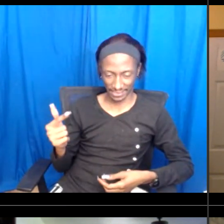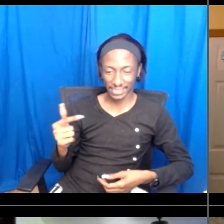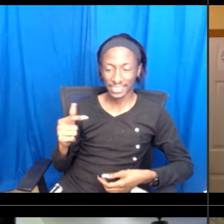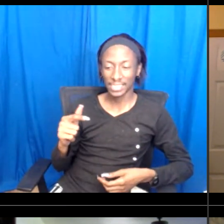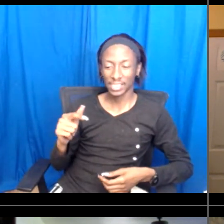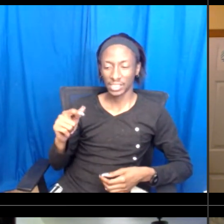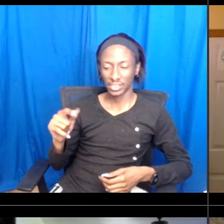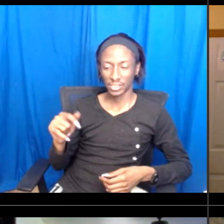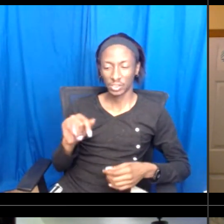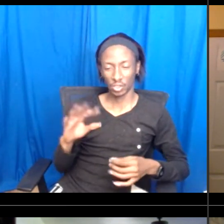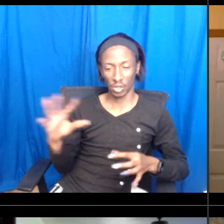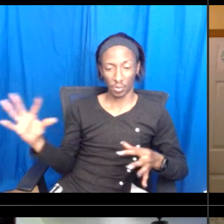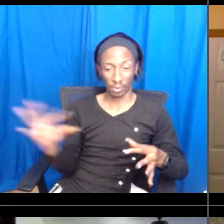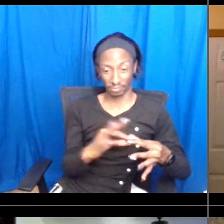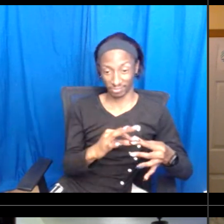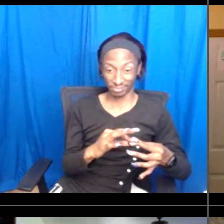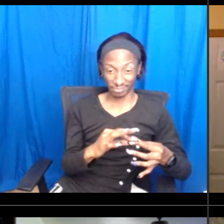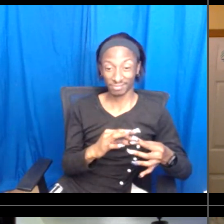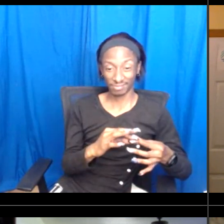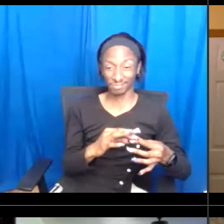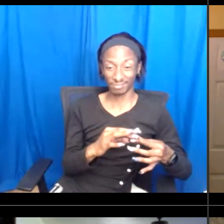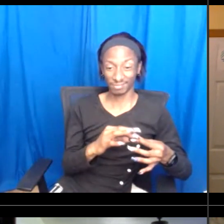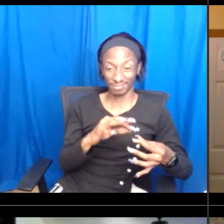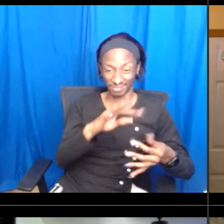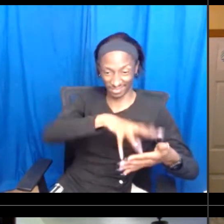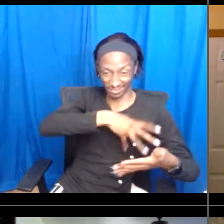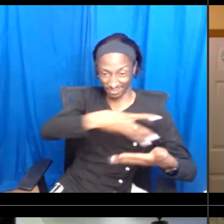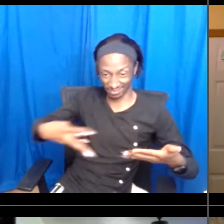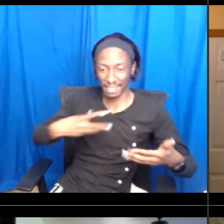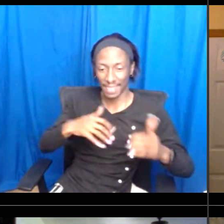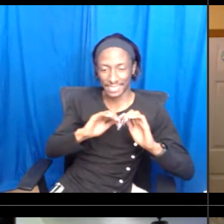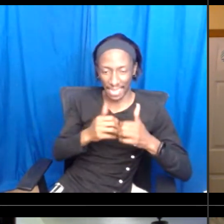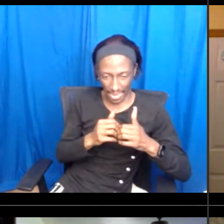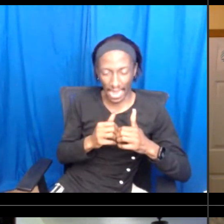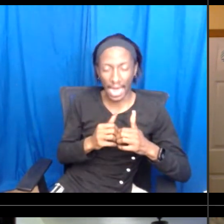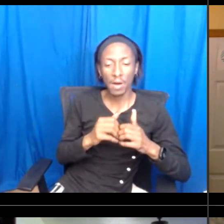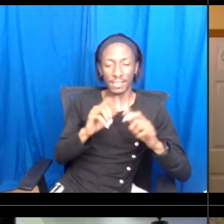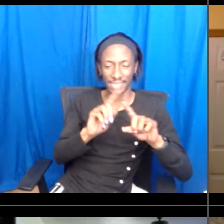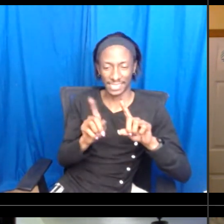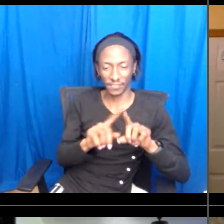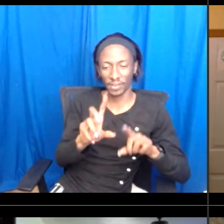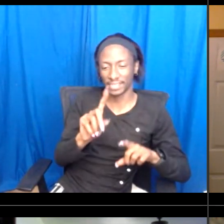geographic coordinate system. And that's how we get all the different data layers to line up on top of one another.